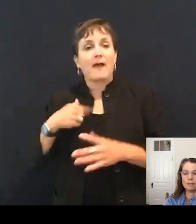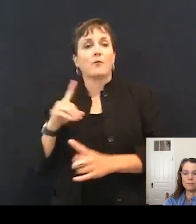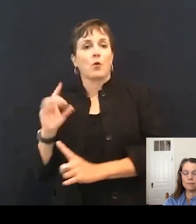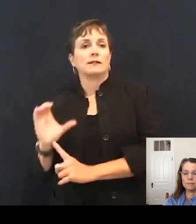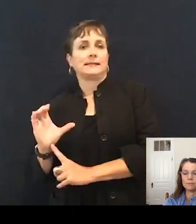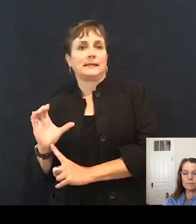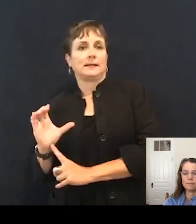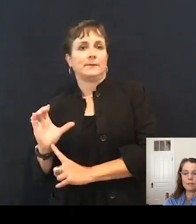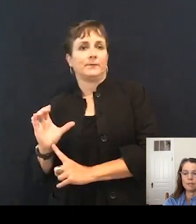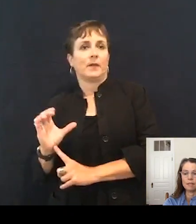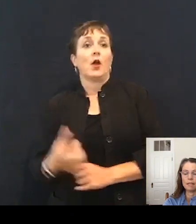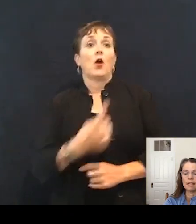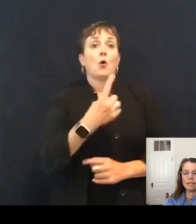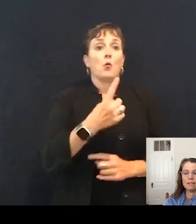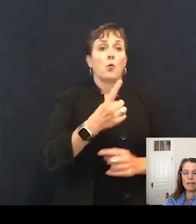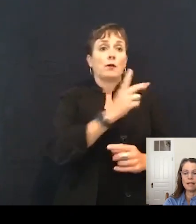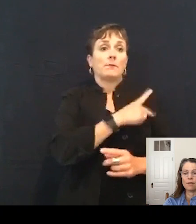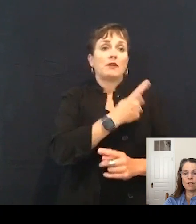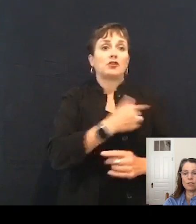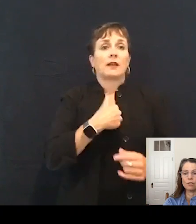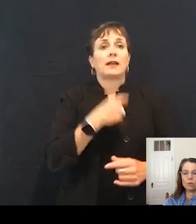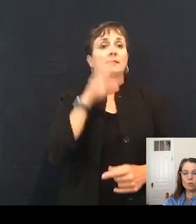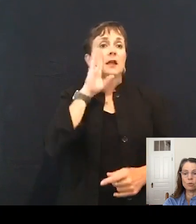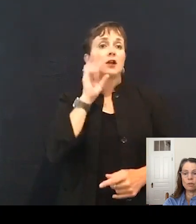eight have USH2.